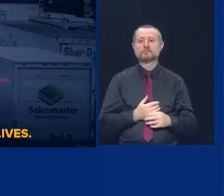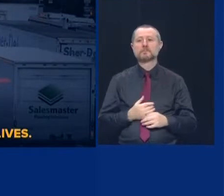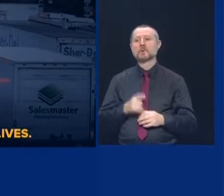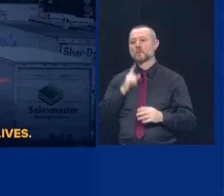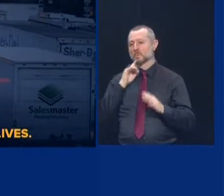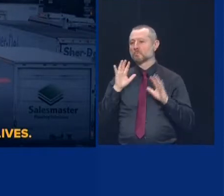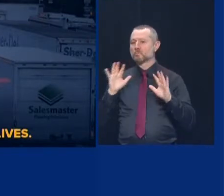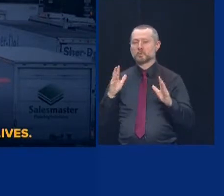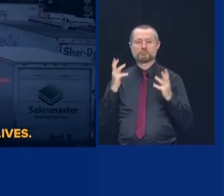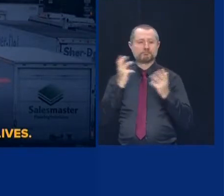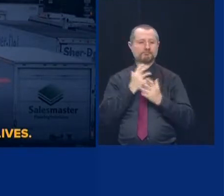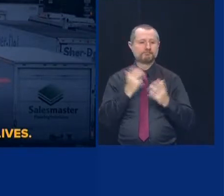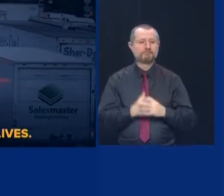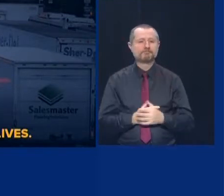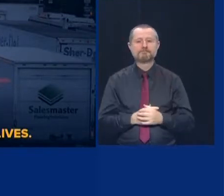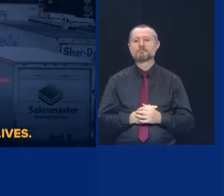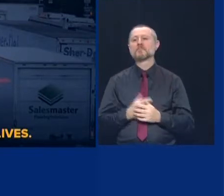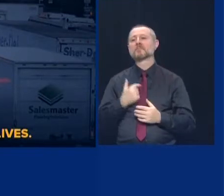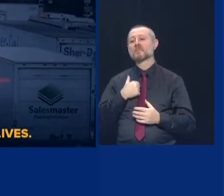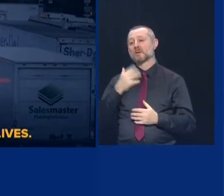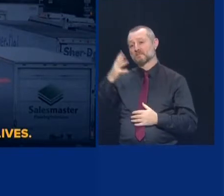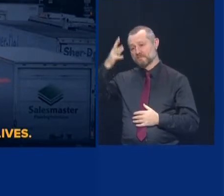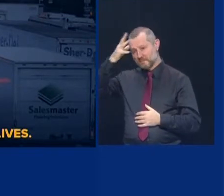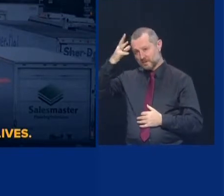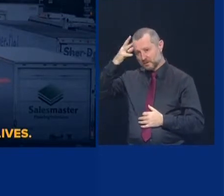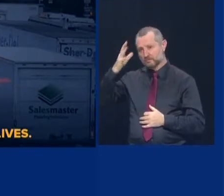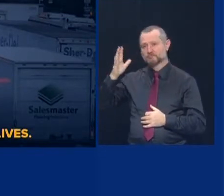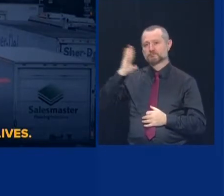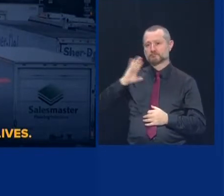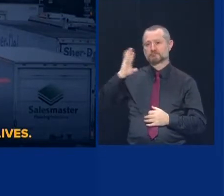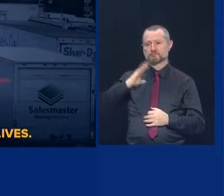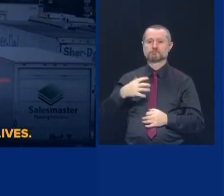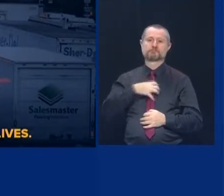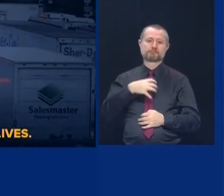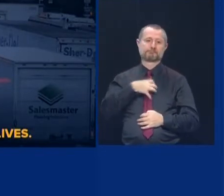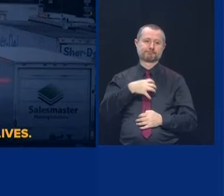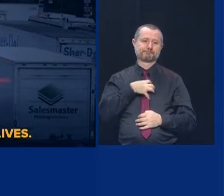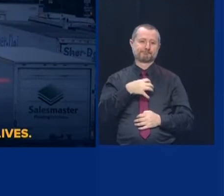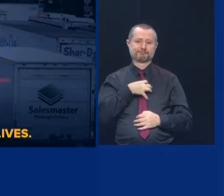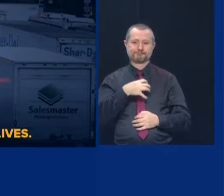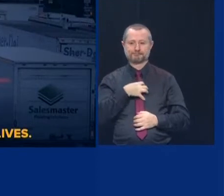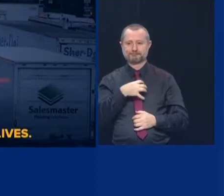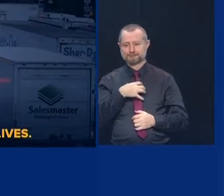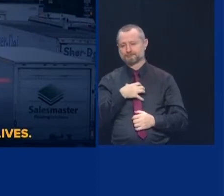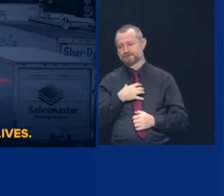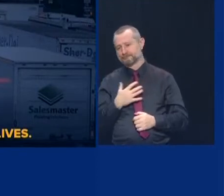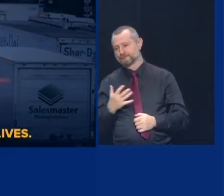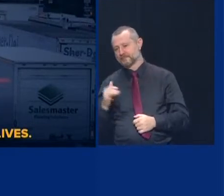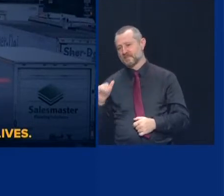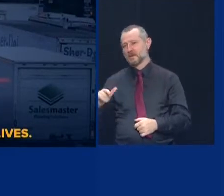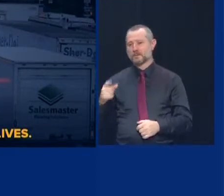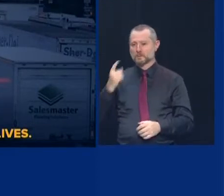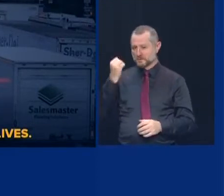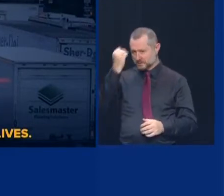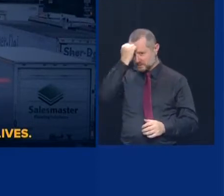COVID BECAUSE I INSISTED THAT THE STATE KEEP MOVING. SO I THANK THEM ALSO. BUT IT'S A BIG DEAL.